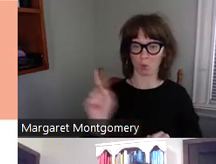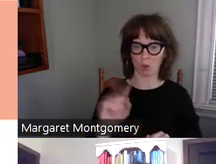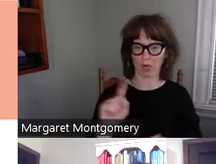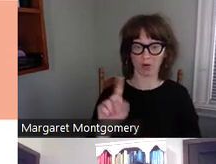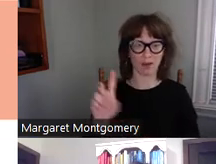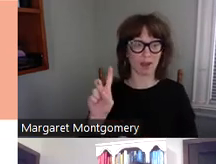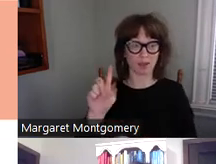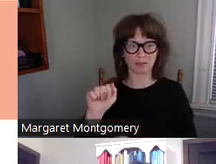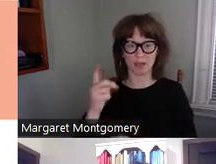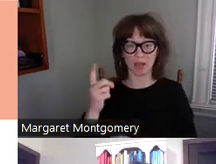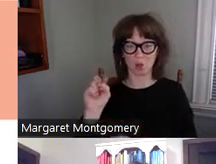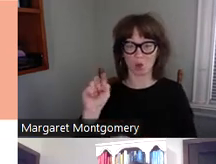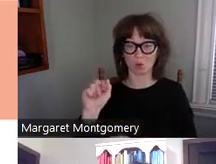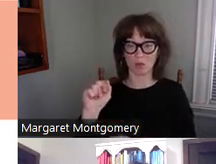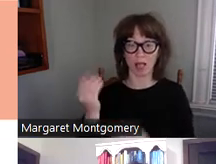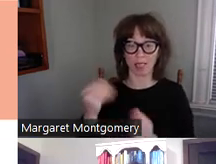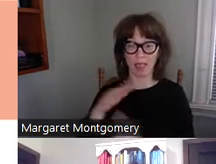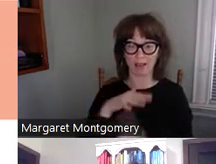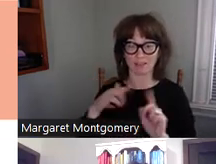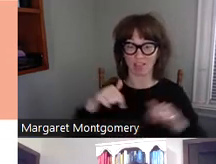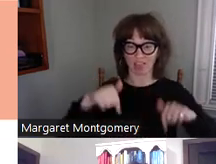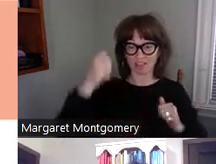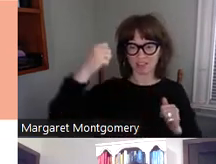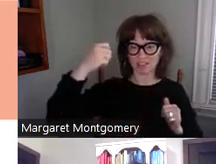12:04:21 Paul was stolen from the decode of people by the American Government through